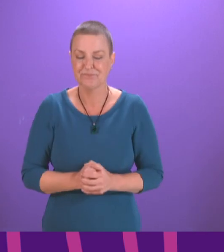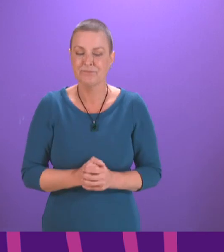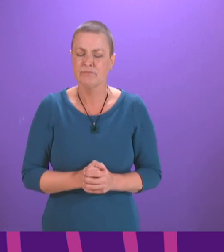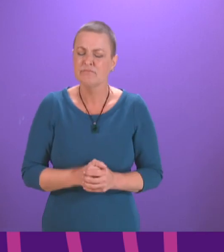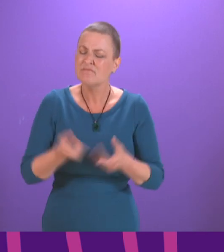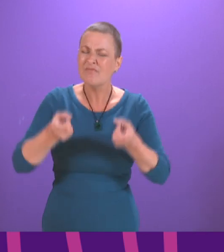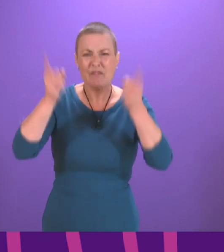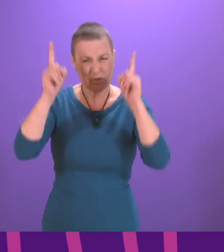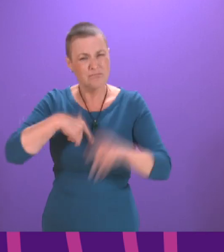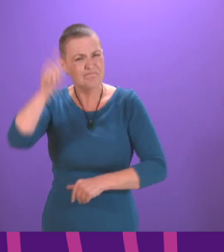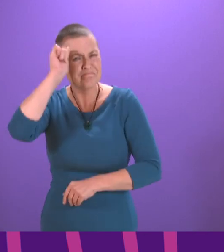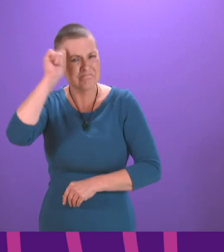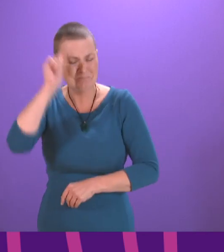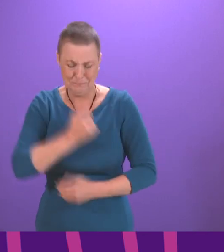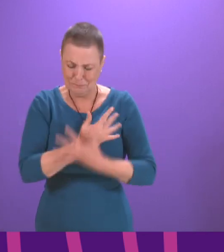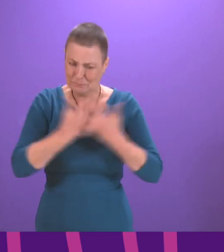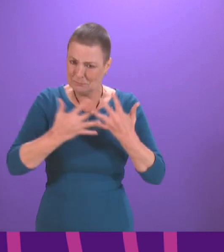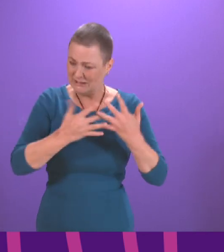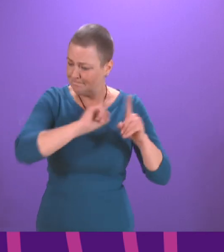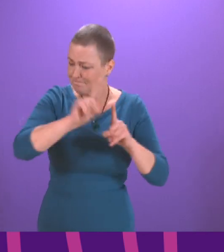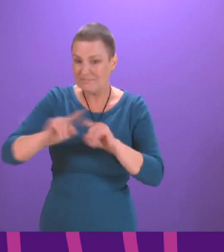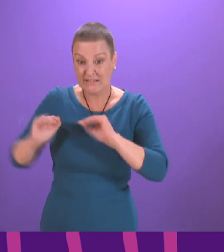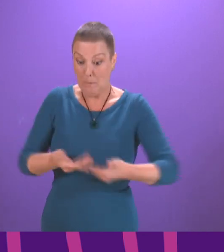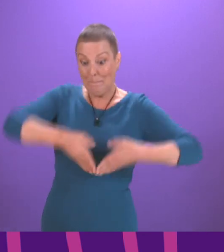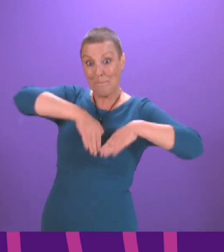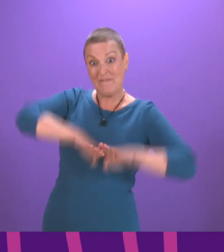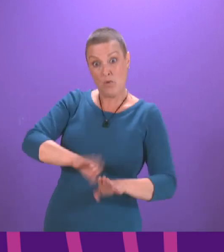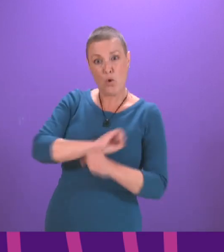The First Minister will be aware that many services that were available pre-Covid were